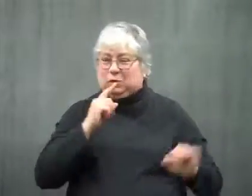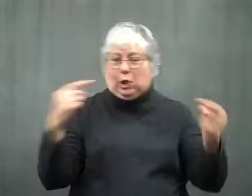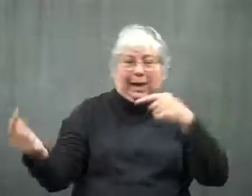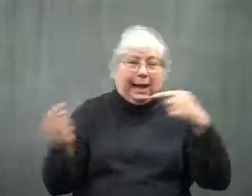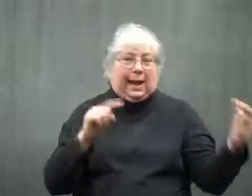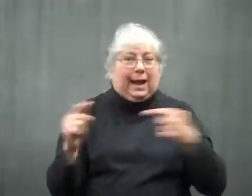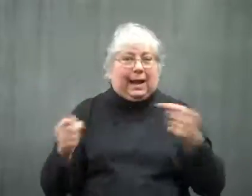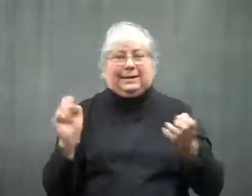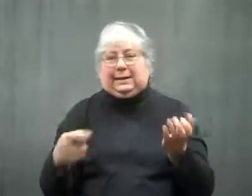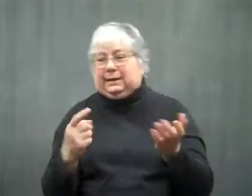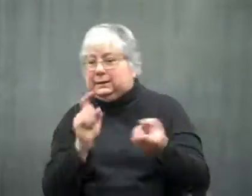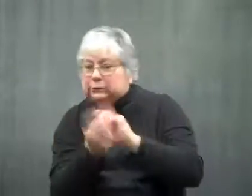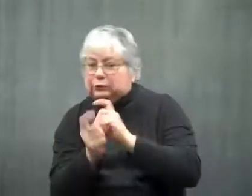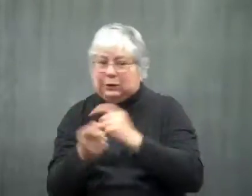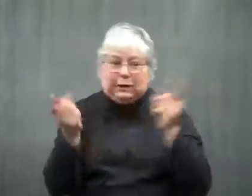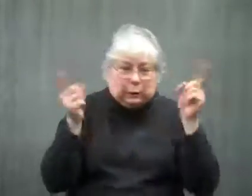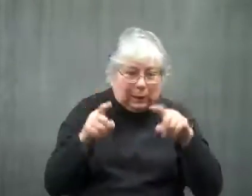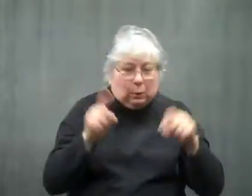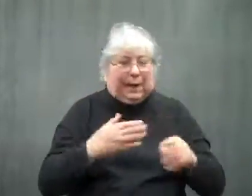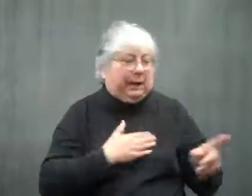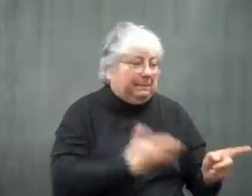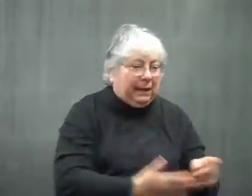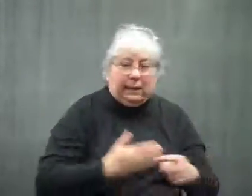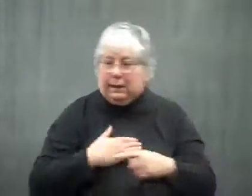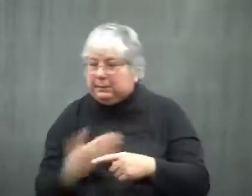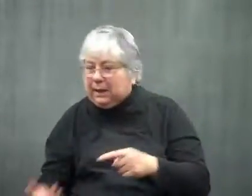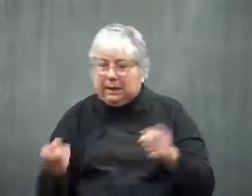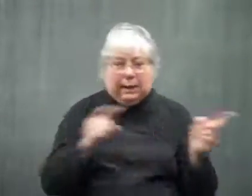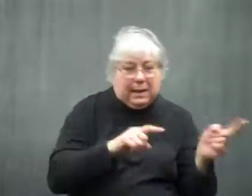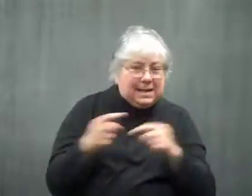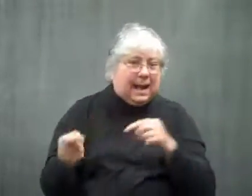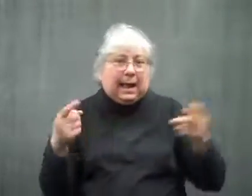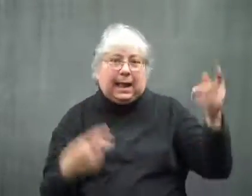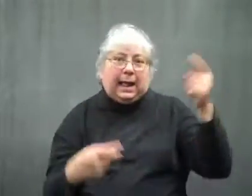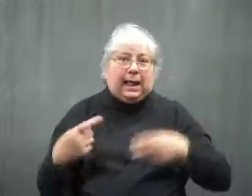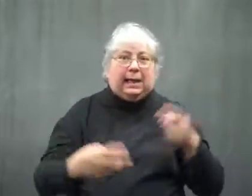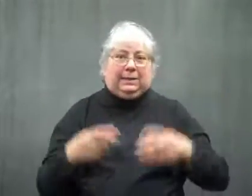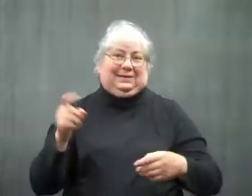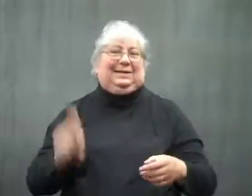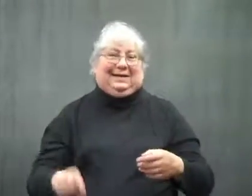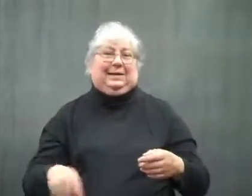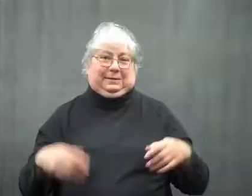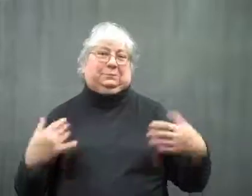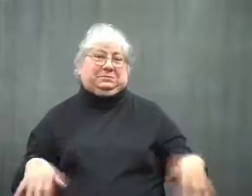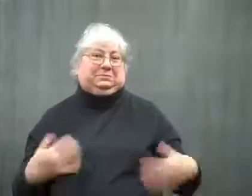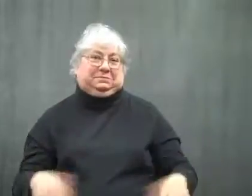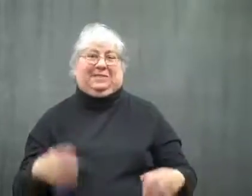There has to be discussion and compromising on both sides to come to an agreement.